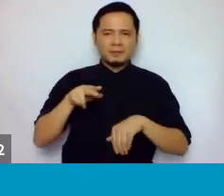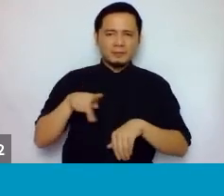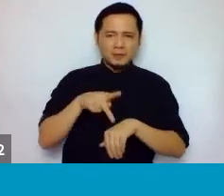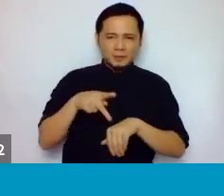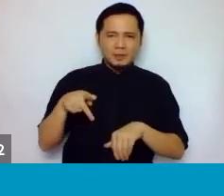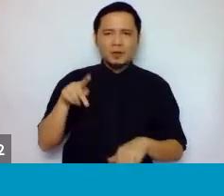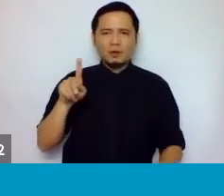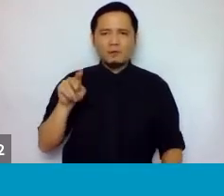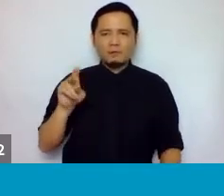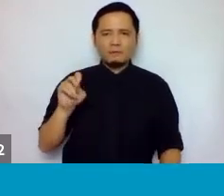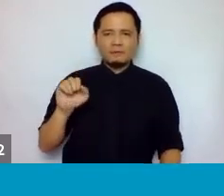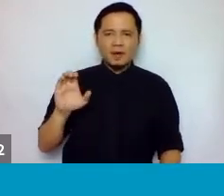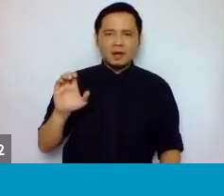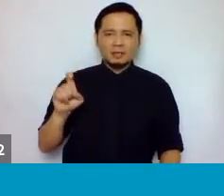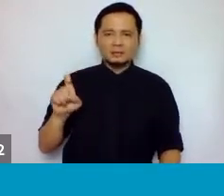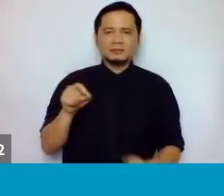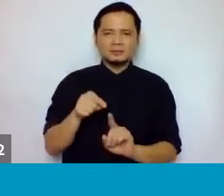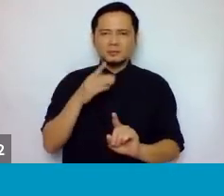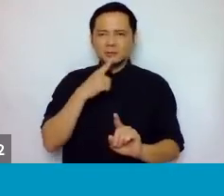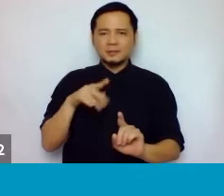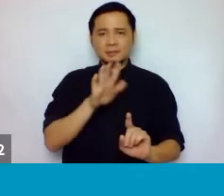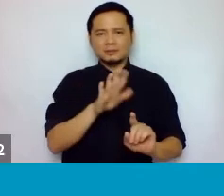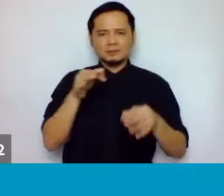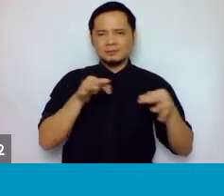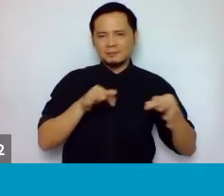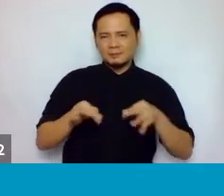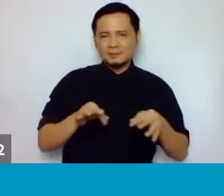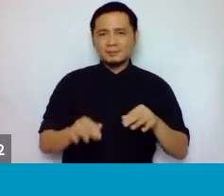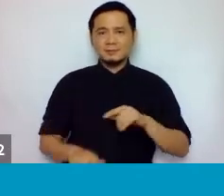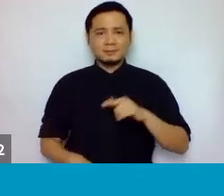So I'm so proud to present to you my colleague, Doc Macky.